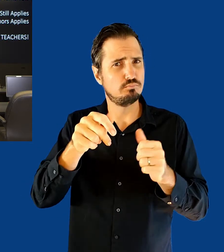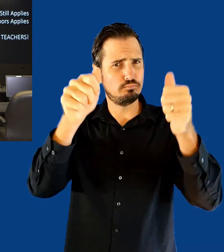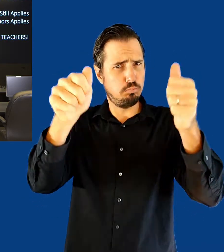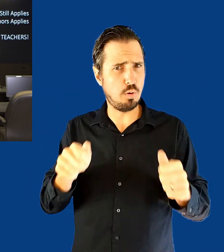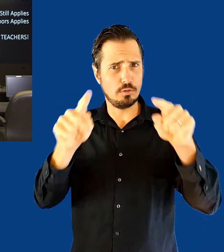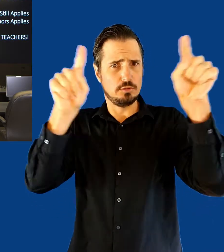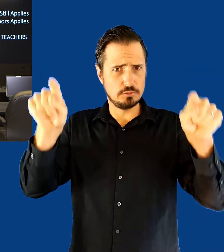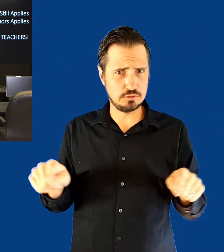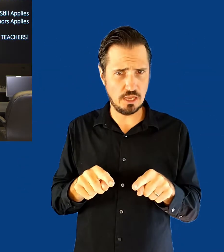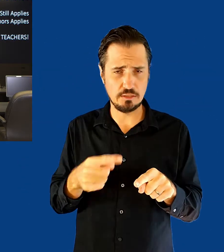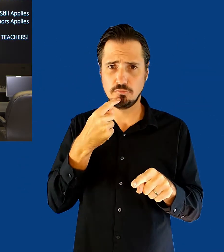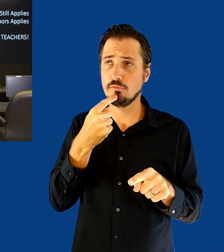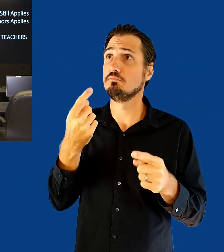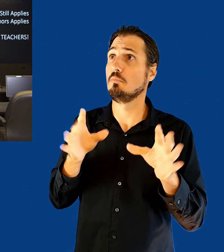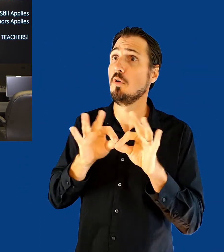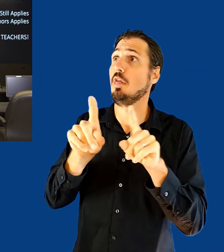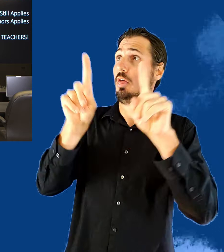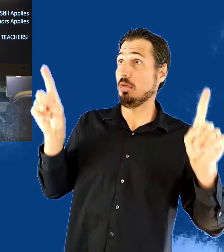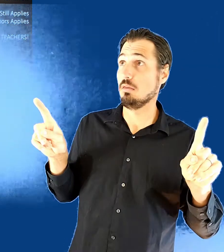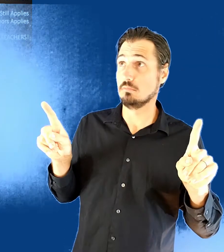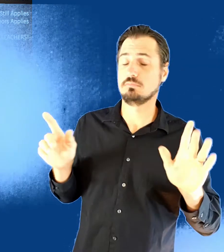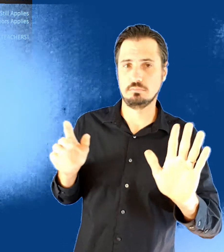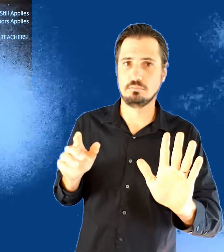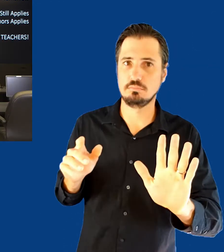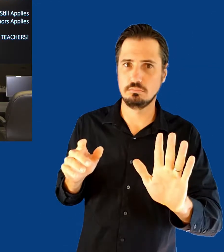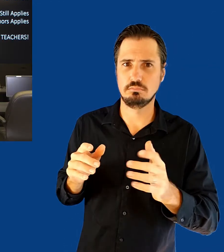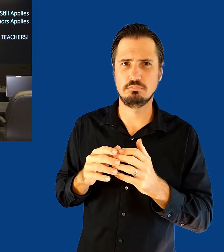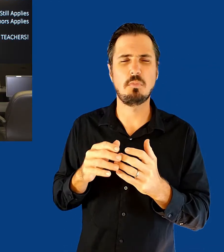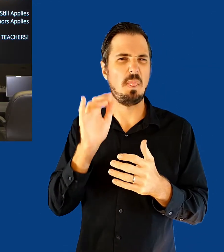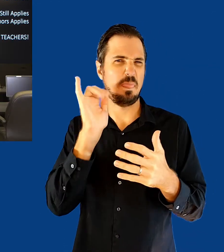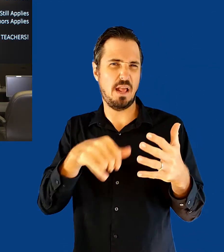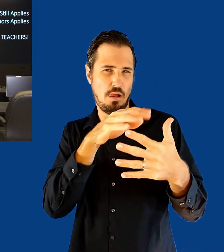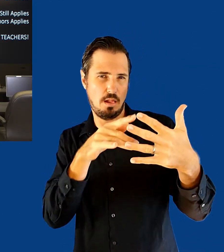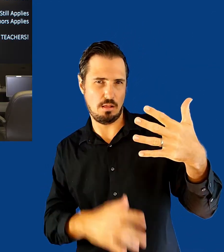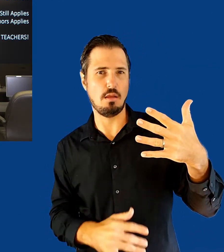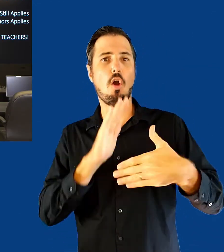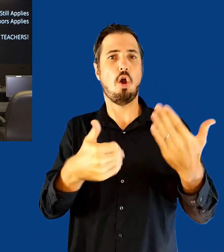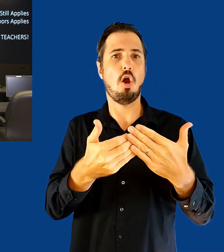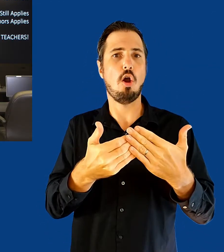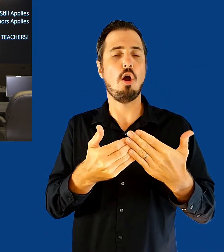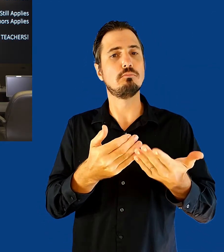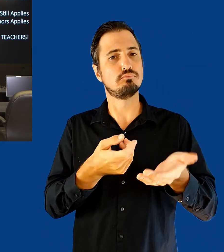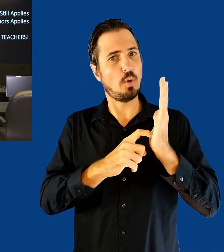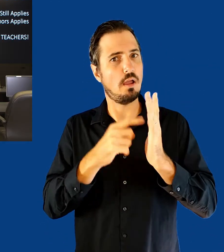Again, Phase One of allowable low risk businesses and subsequent guidelines can be found